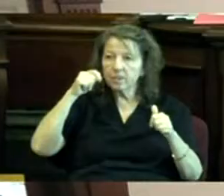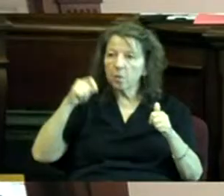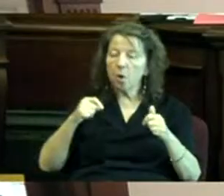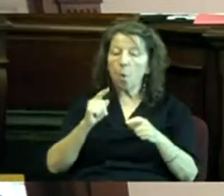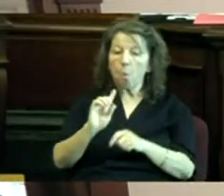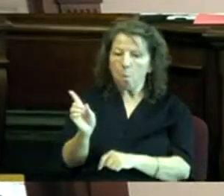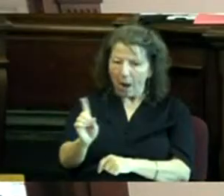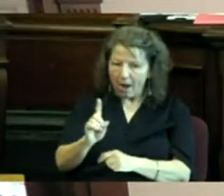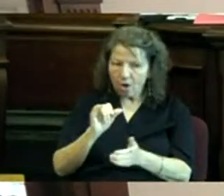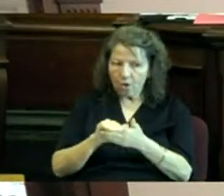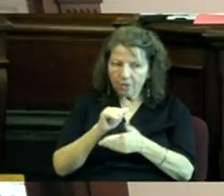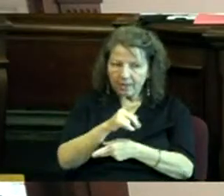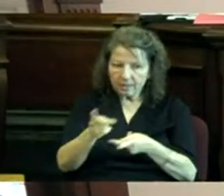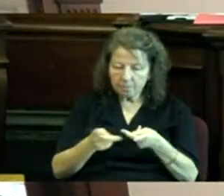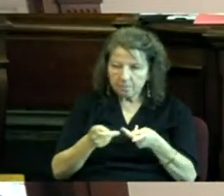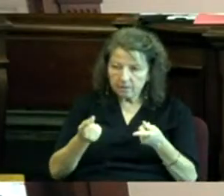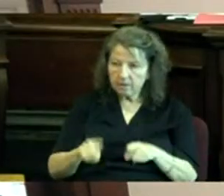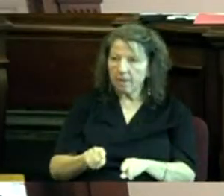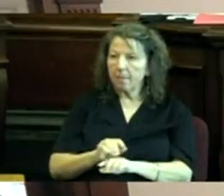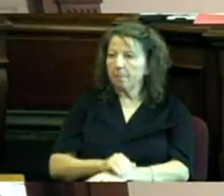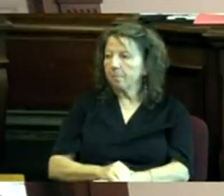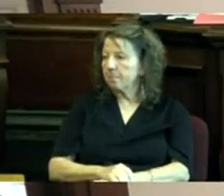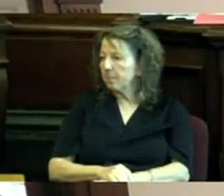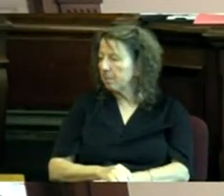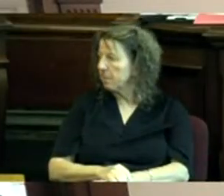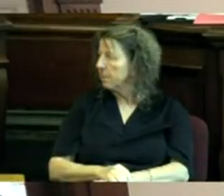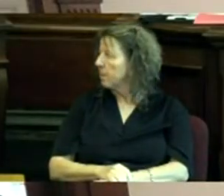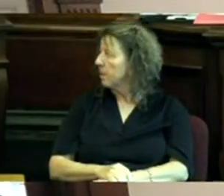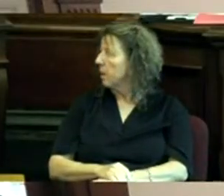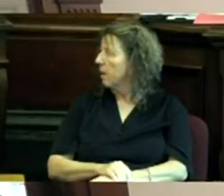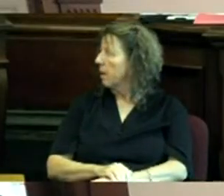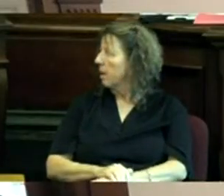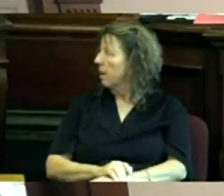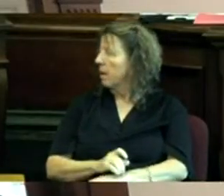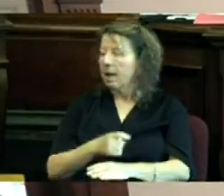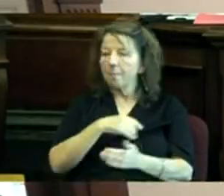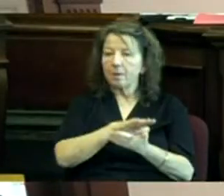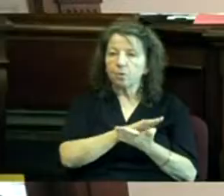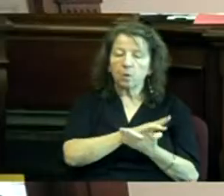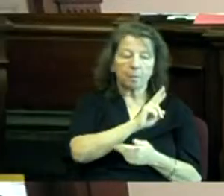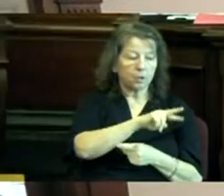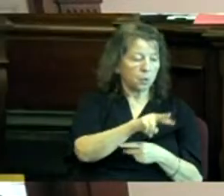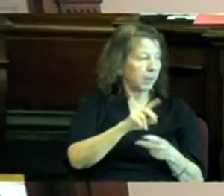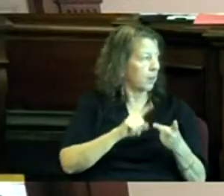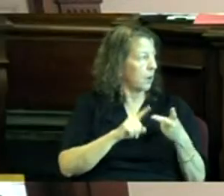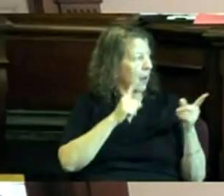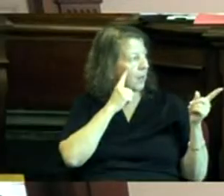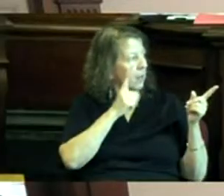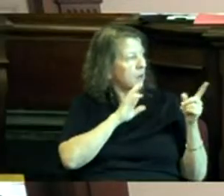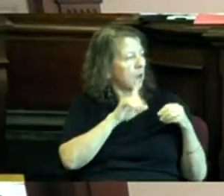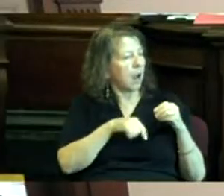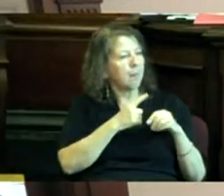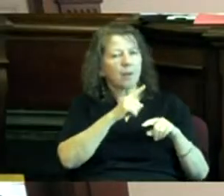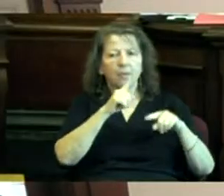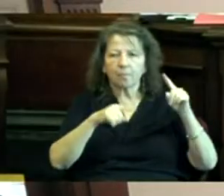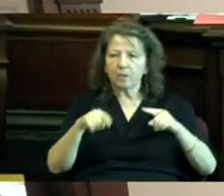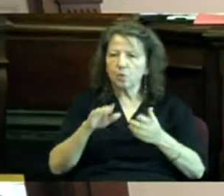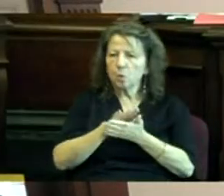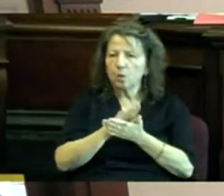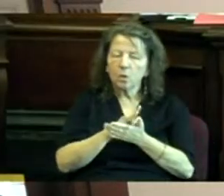Council vice president. And I have been very adamant about the locations for these programs.